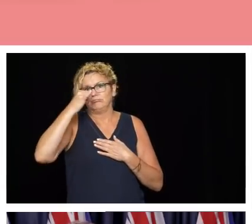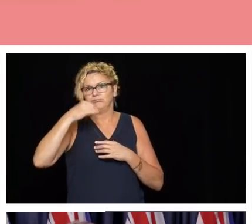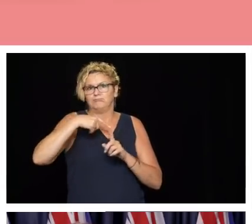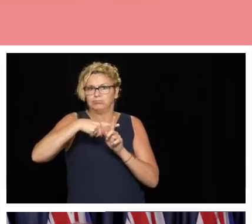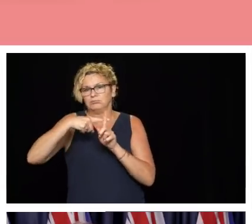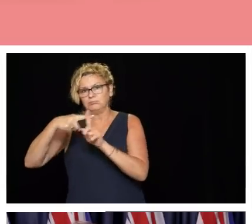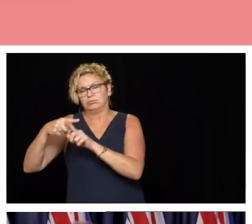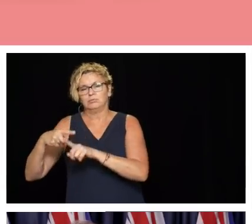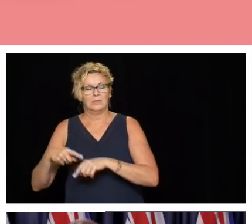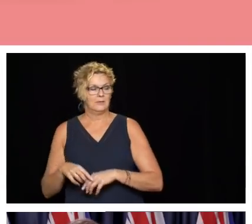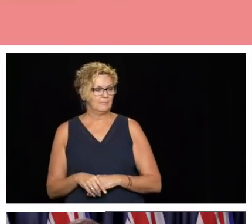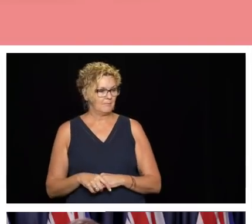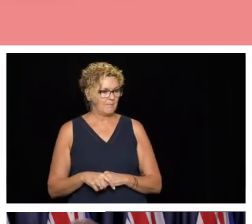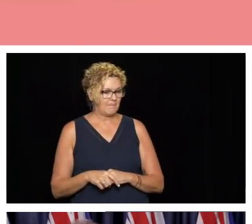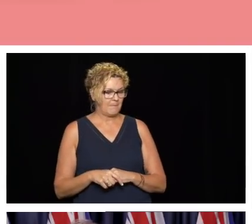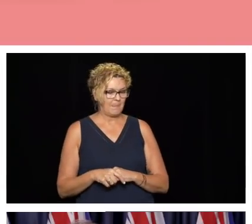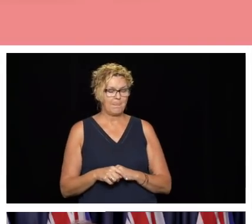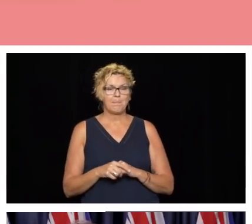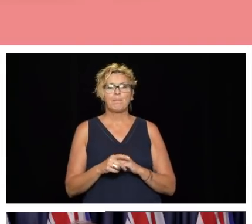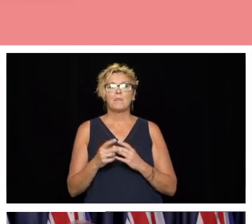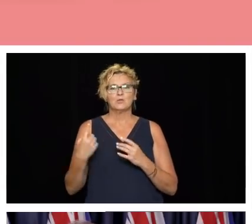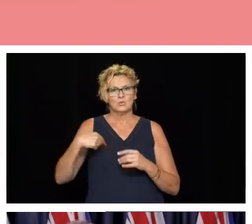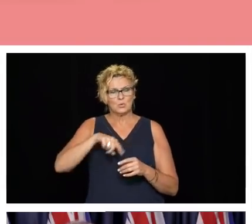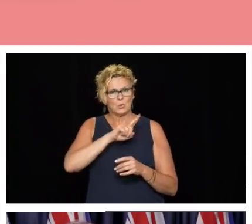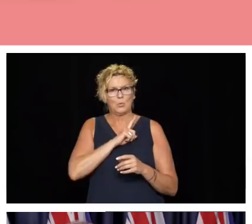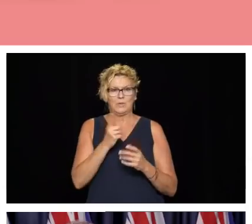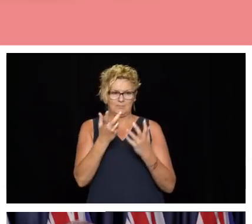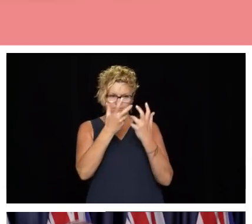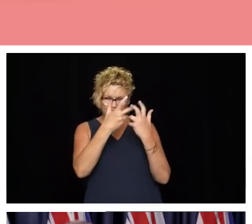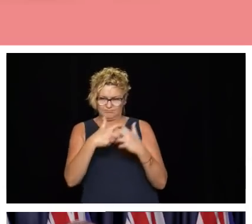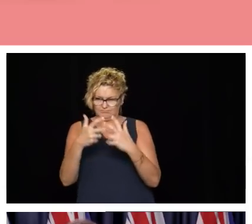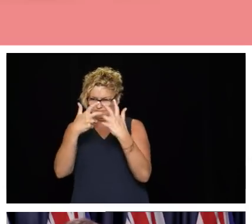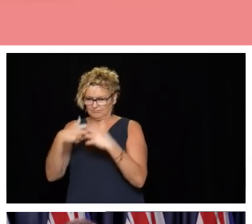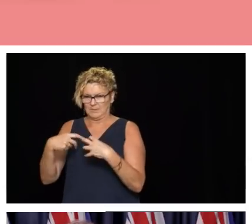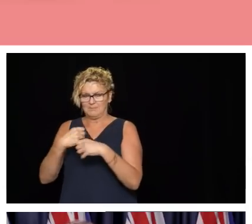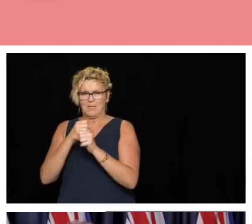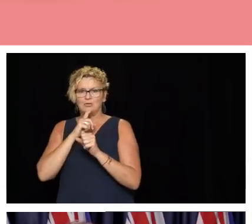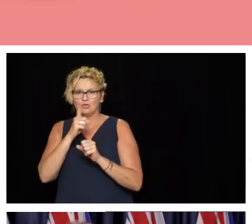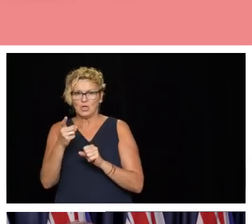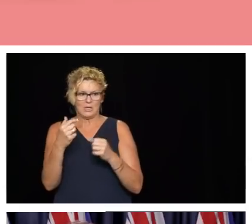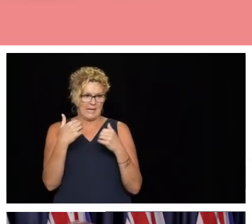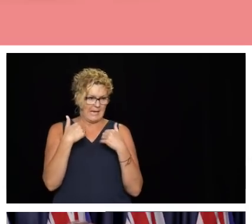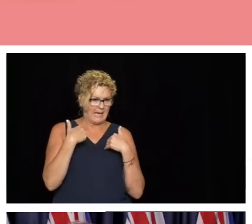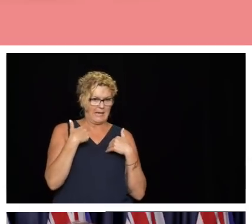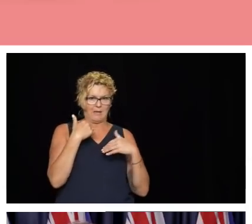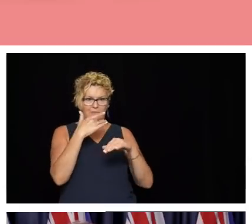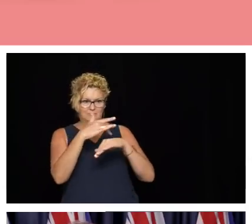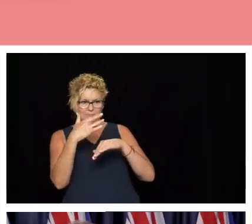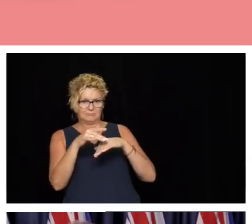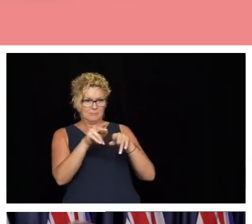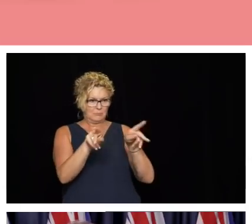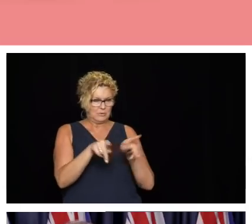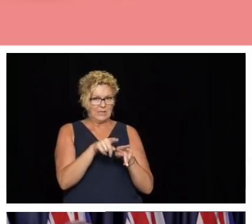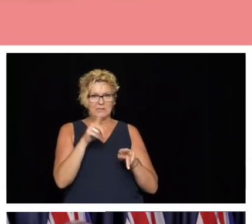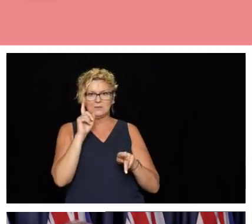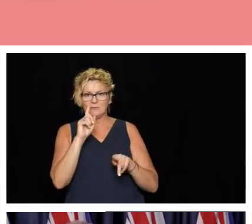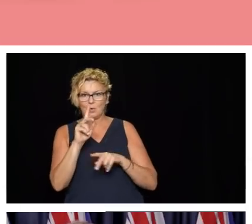We are establishing emergency department COVID-19 pathways with respiratory and non-respiratory and maintaining restrictive visitor policies implement in COVID-19 co-hoarded awards and